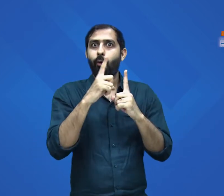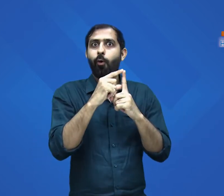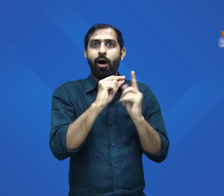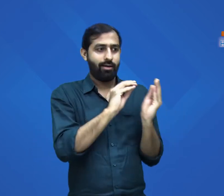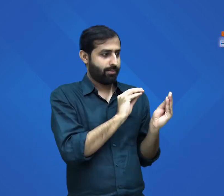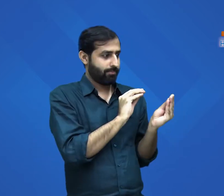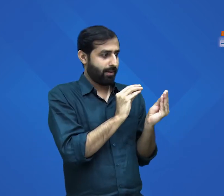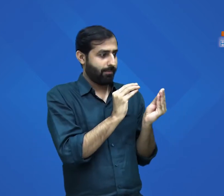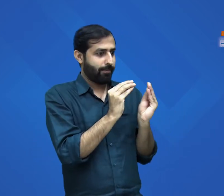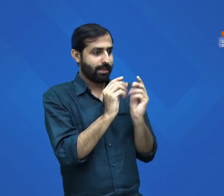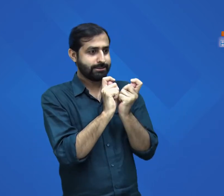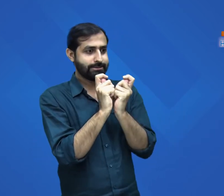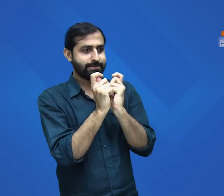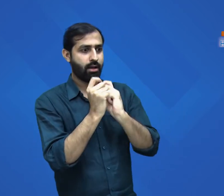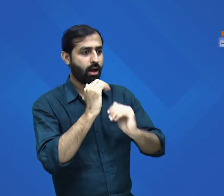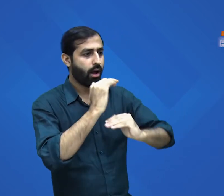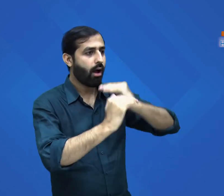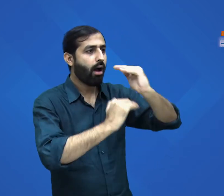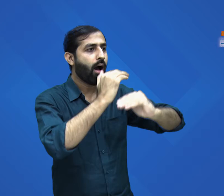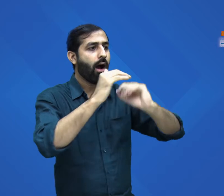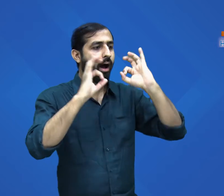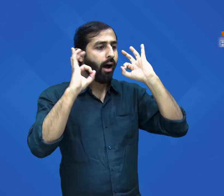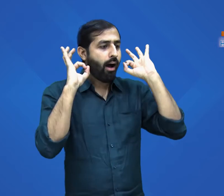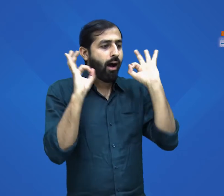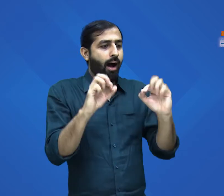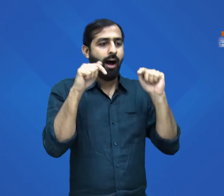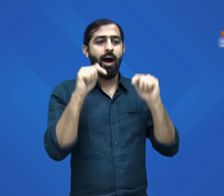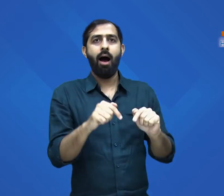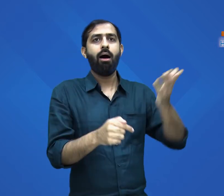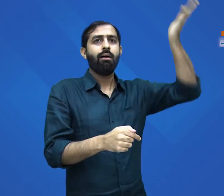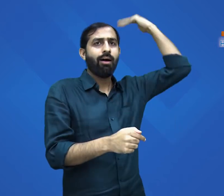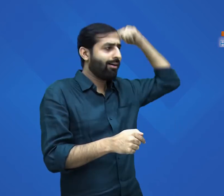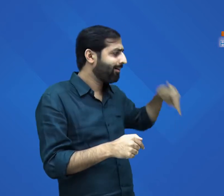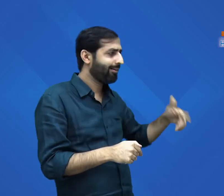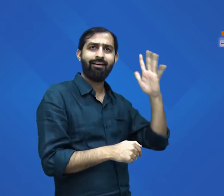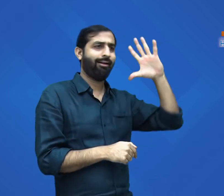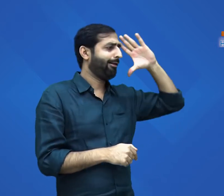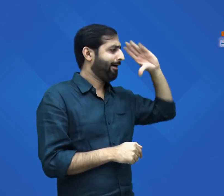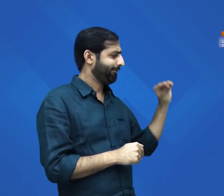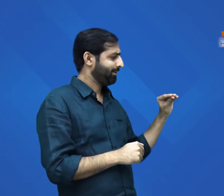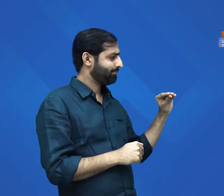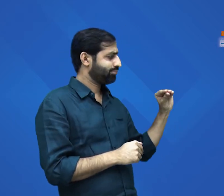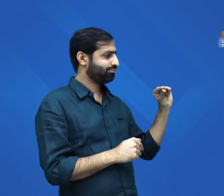new ideas and thoughts came to their mind which led them to their development. When they began to focus